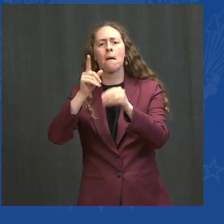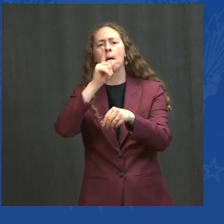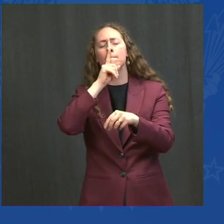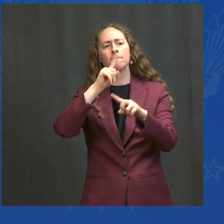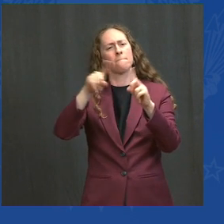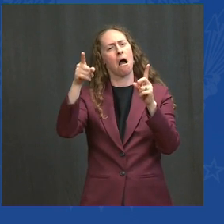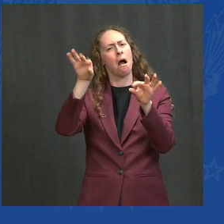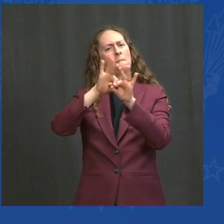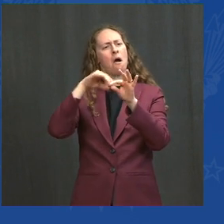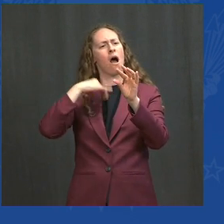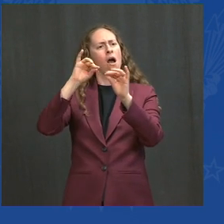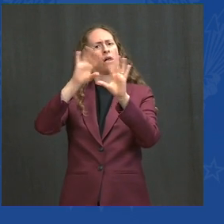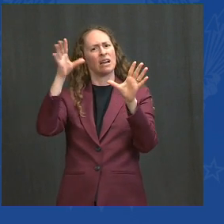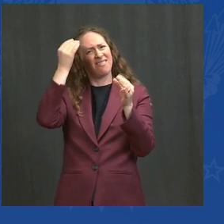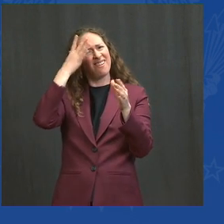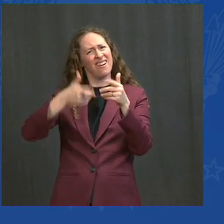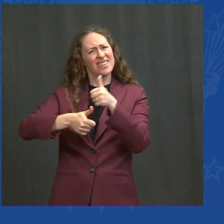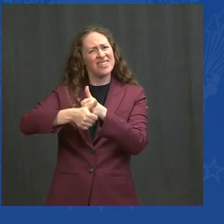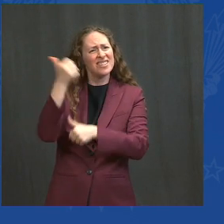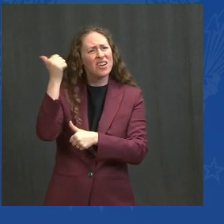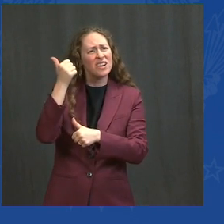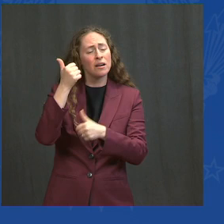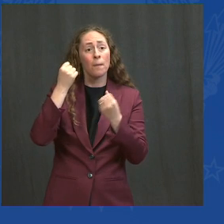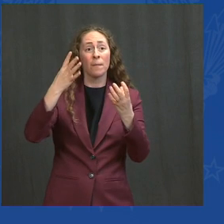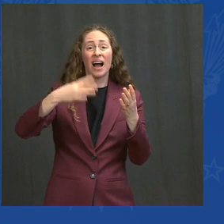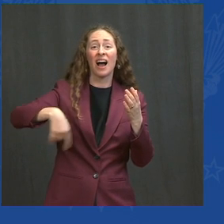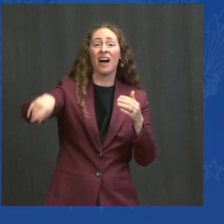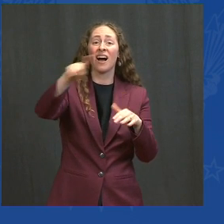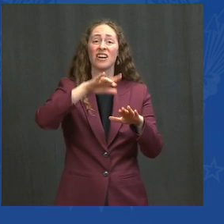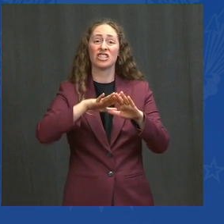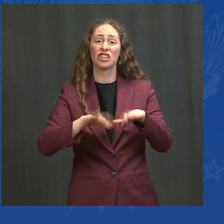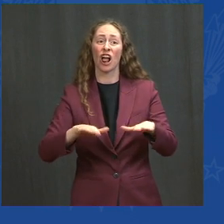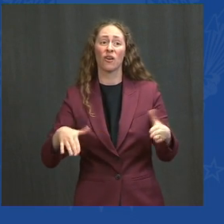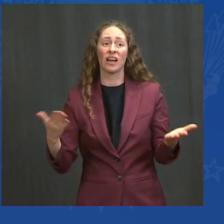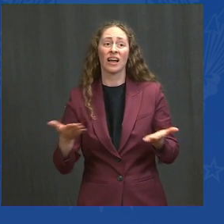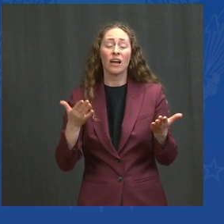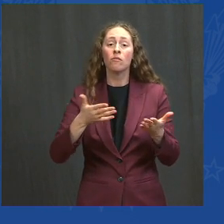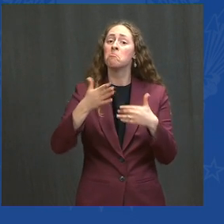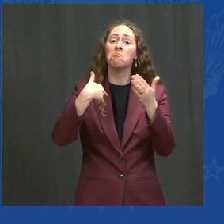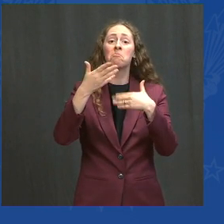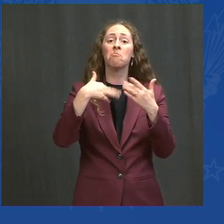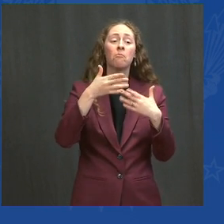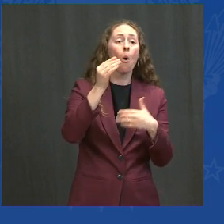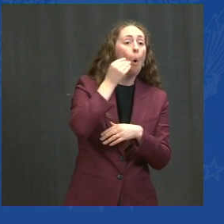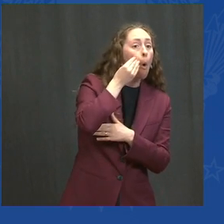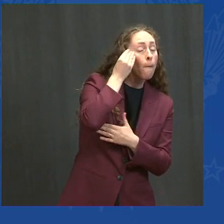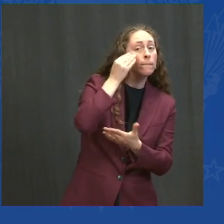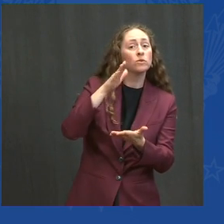Every single American child, at home or in school, will soon be able to turn on that faucet,